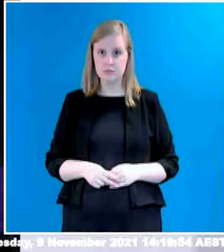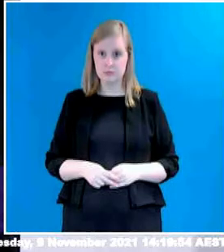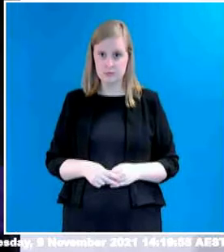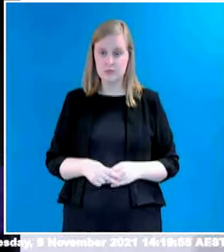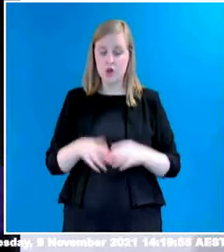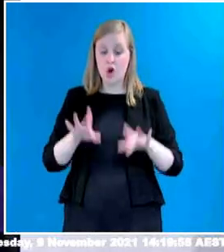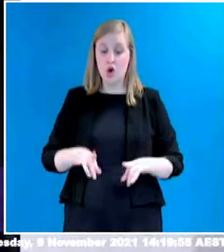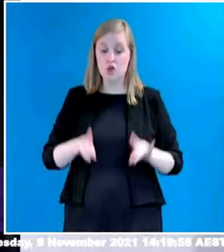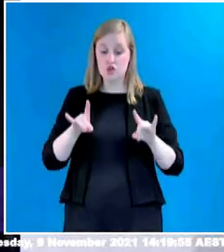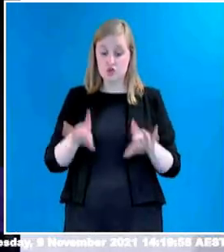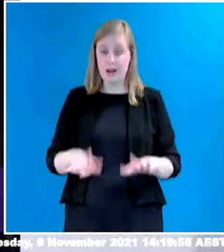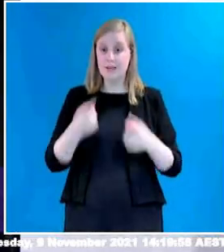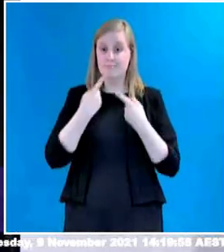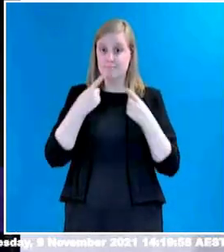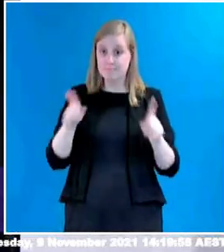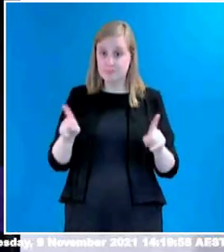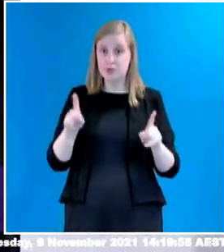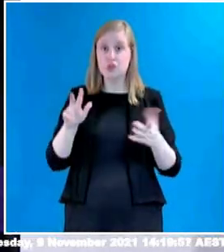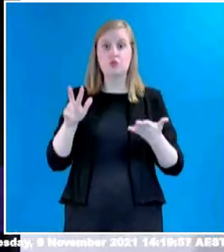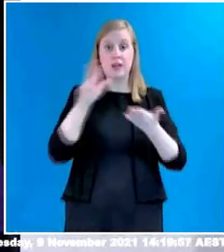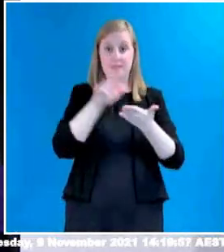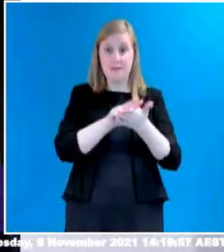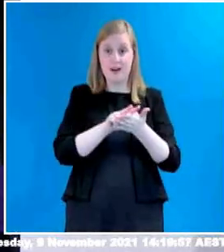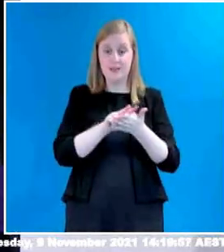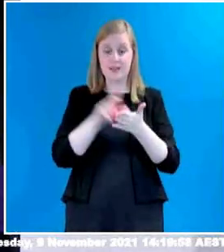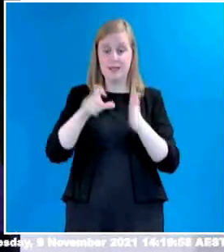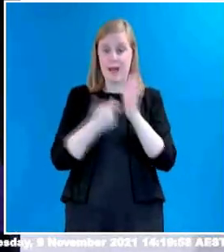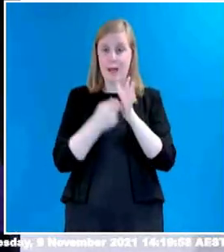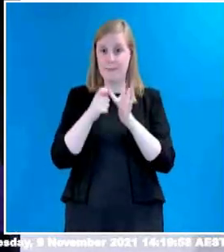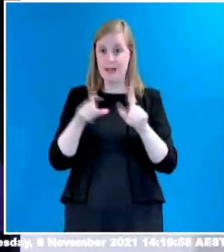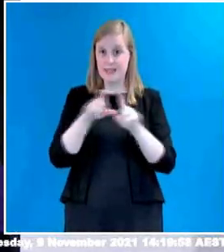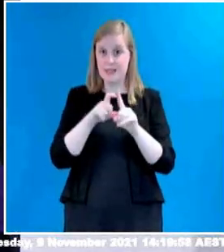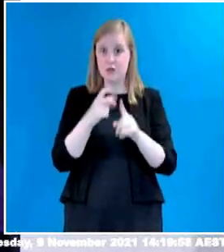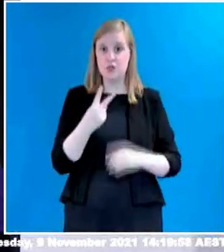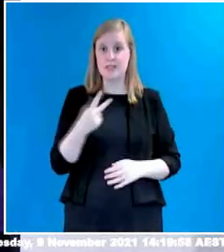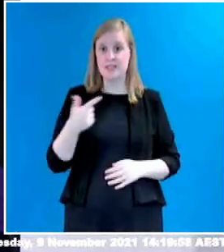On 17 July, the Australian Government made a declaration setting out